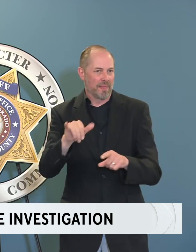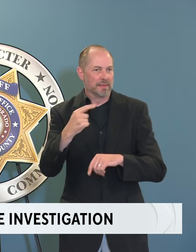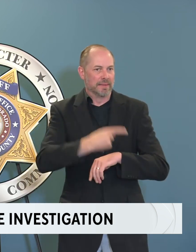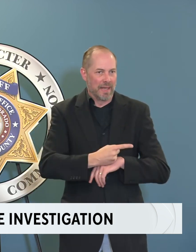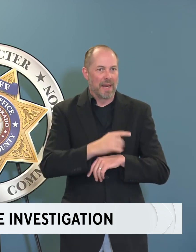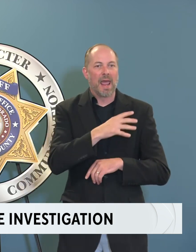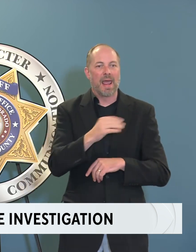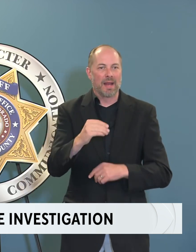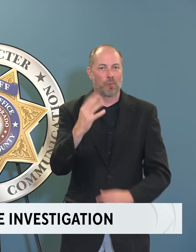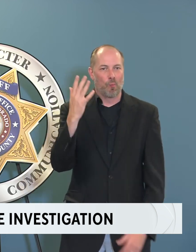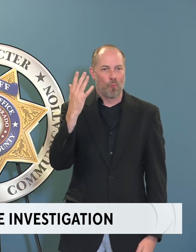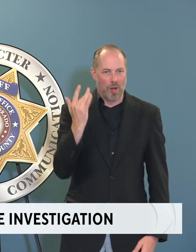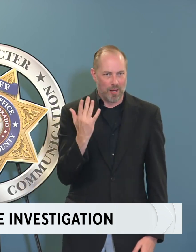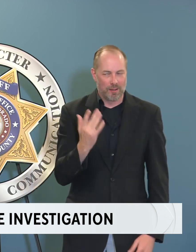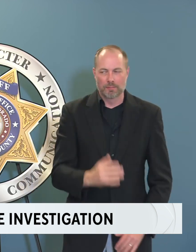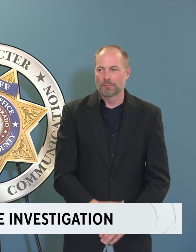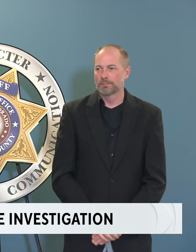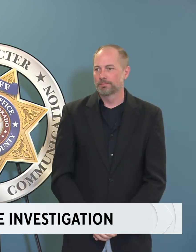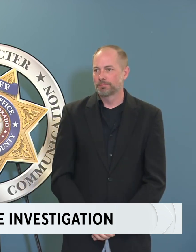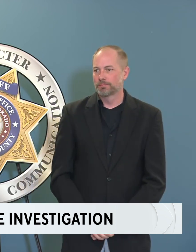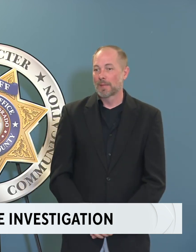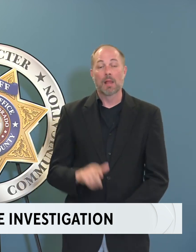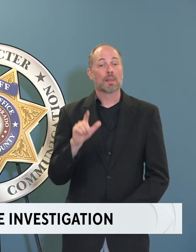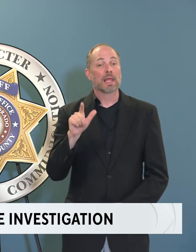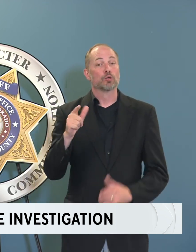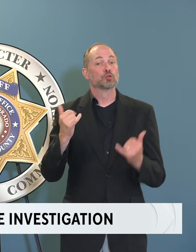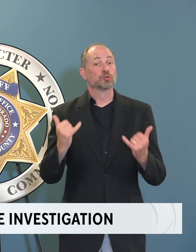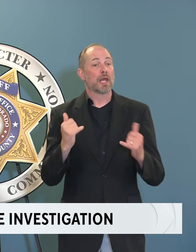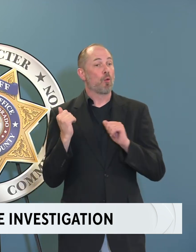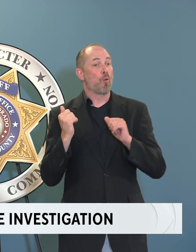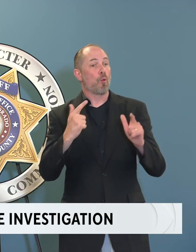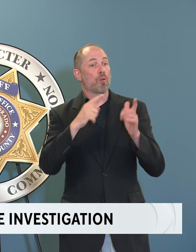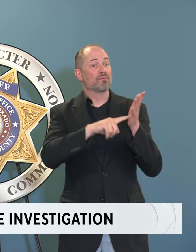TOOK TIME, I CAN CONFIDENTLY